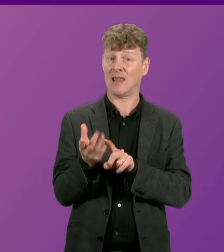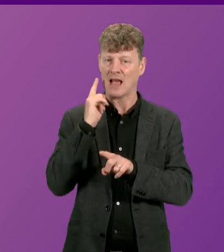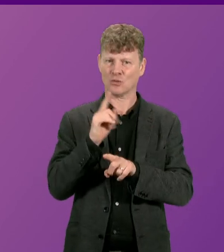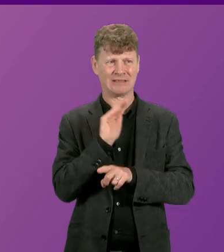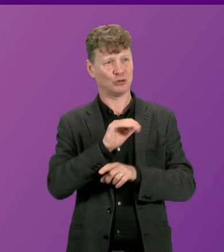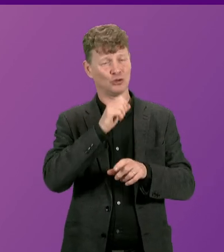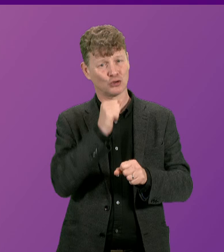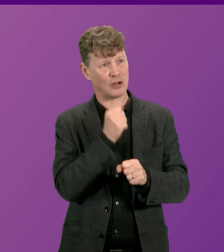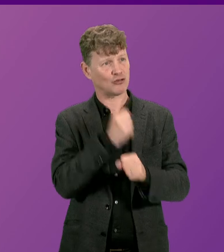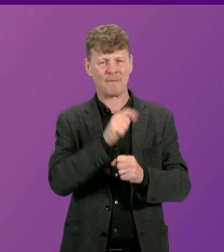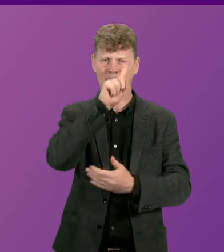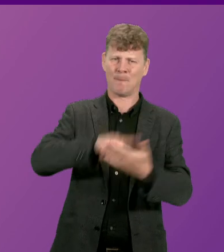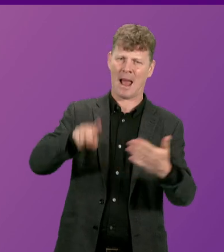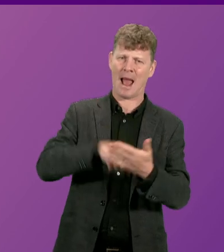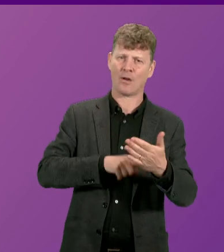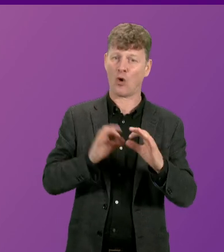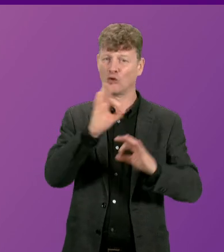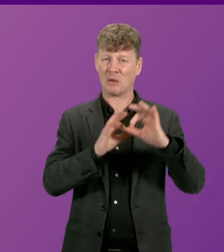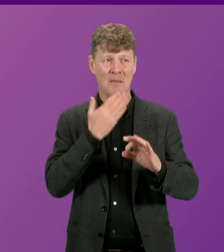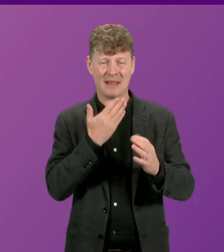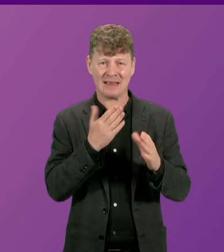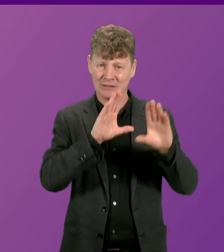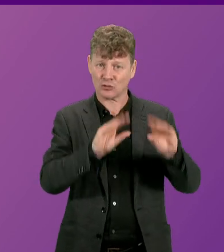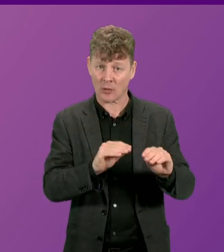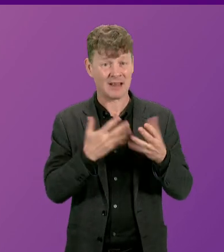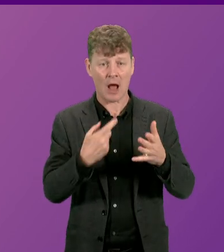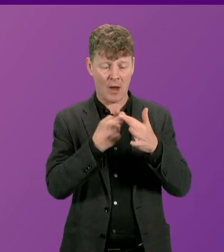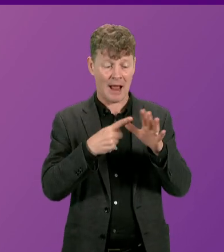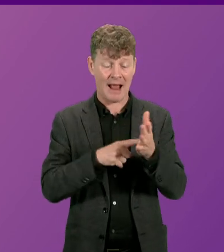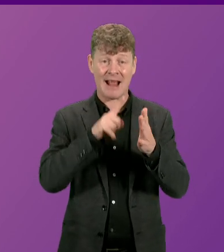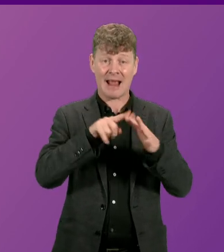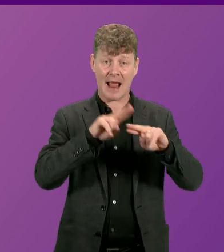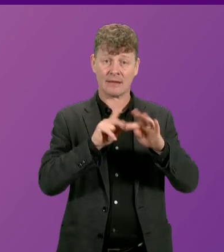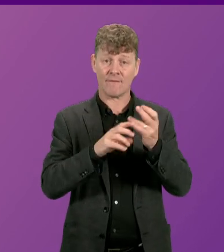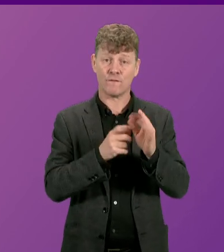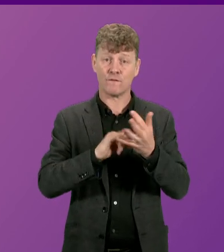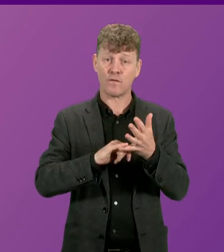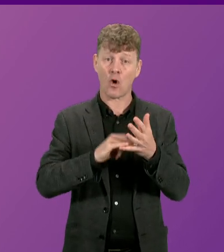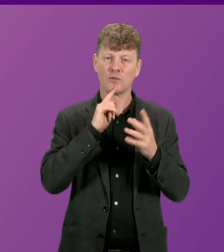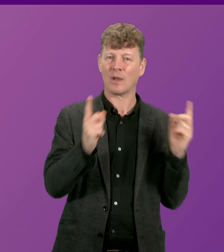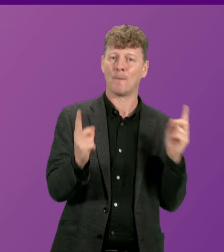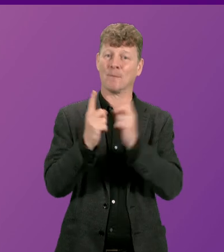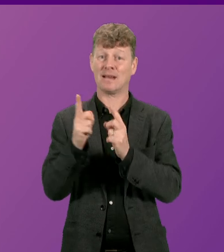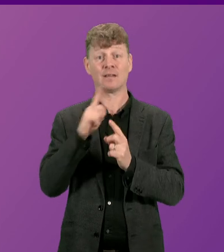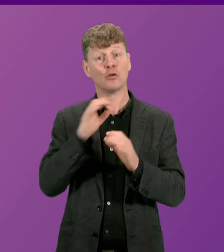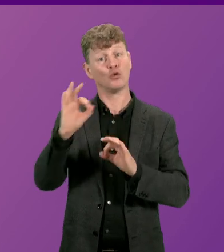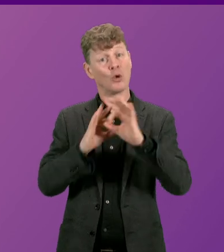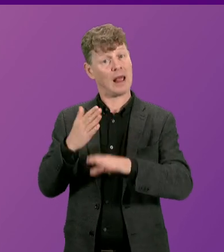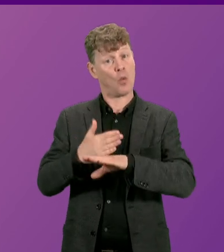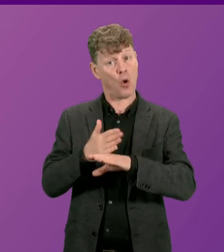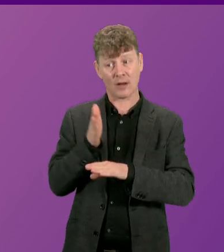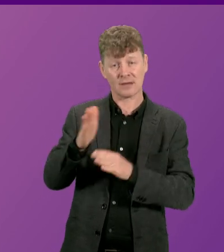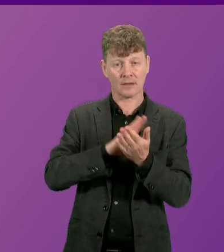ban. It has now invited Kate Forbes to meet nuclear workers at Hunterston. Will she go?